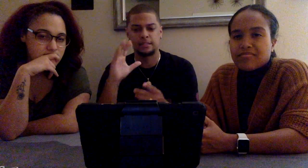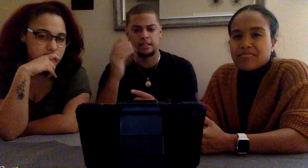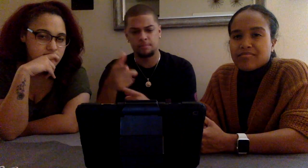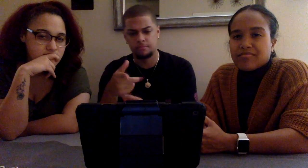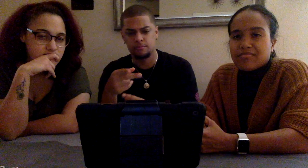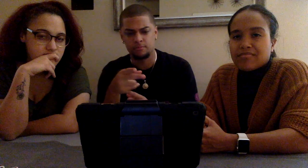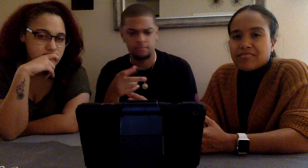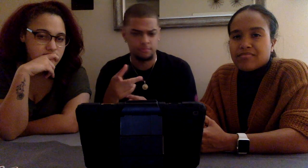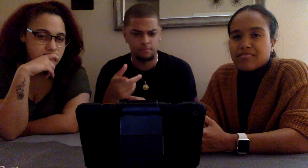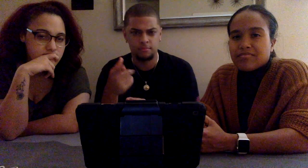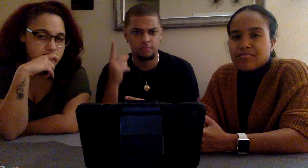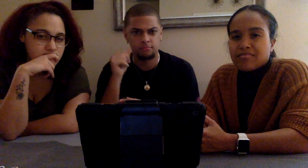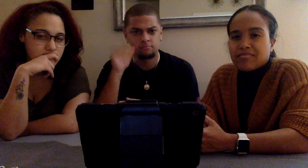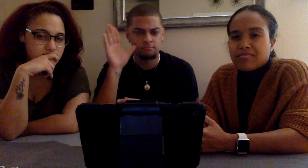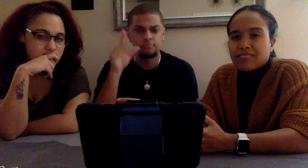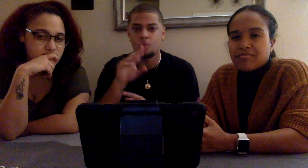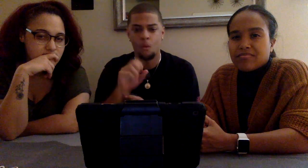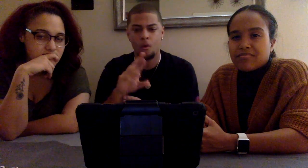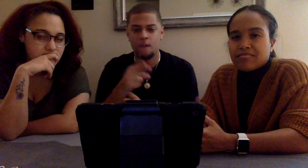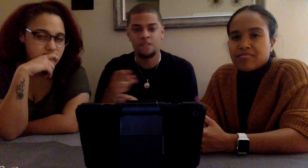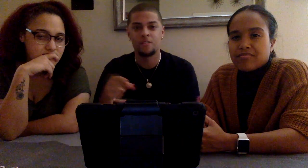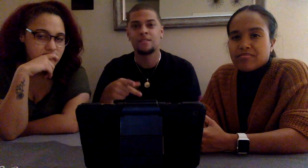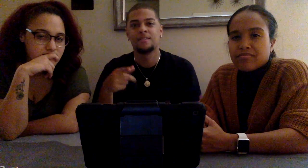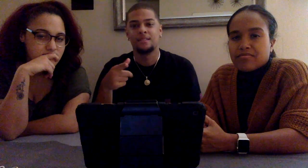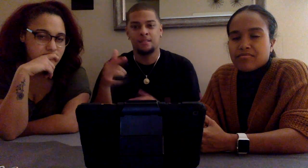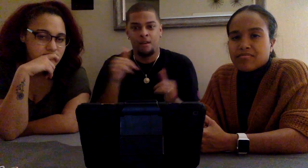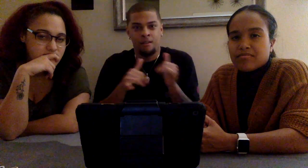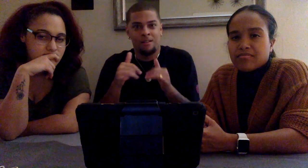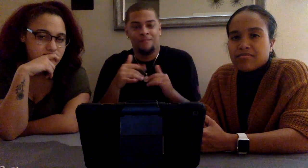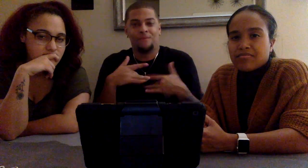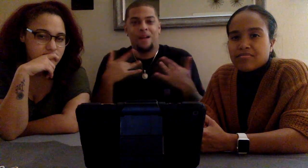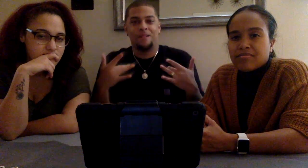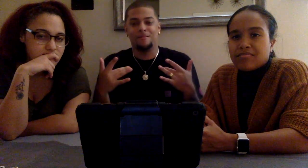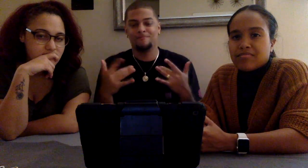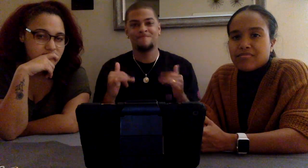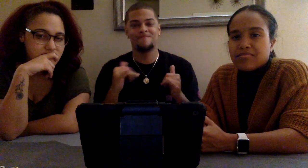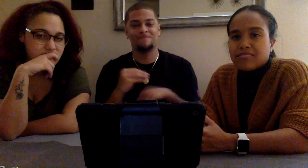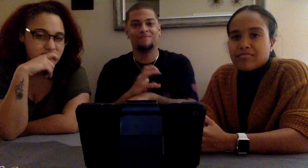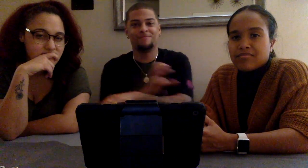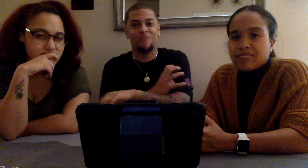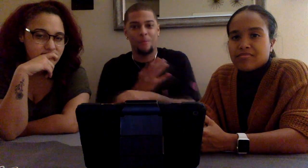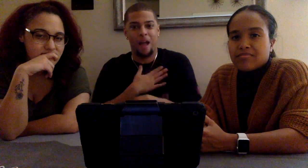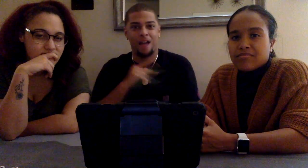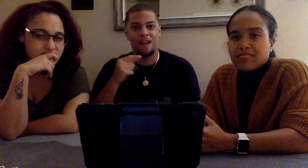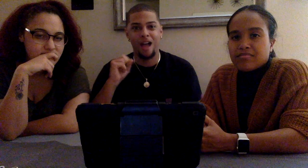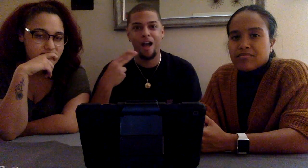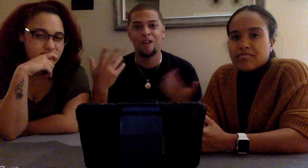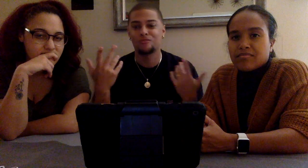it seems like that person seems to be deaf or hard-of-hearing(HOH) is getting the goosebumps for finally being able to hear.